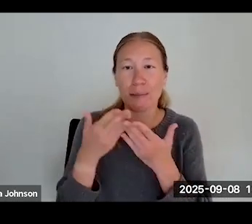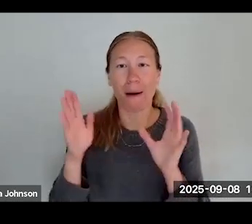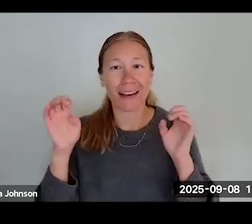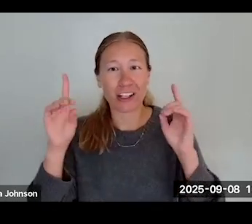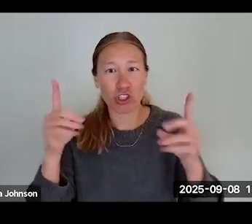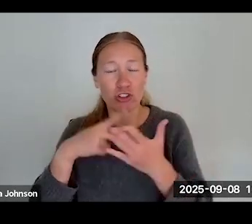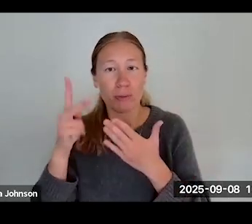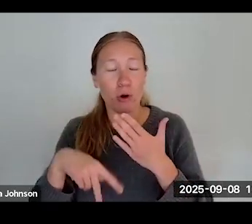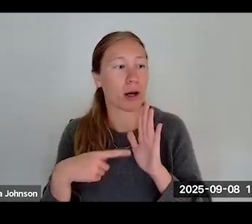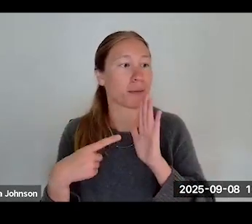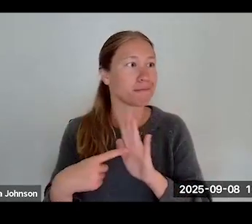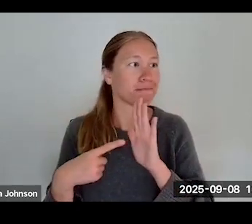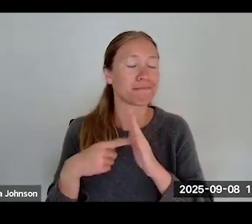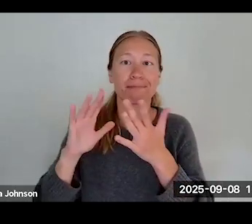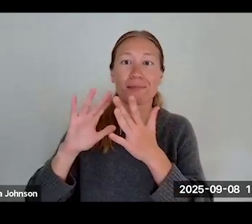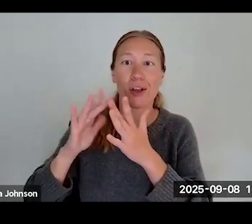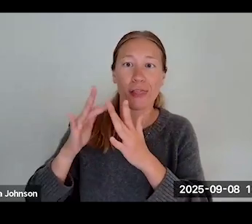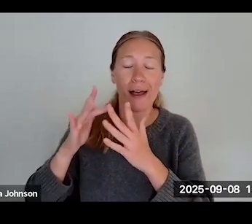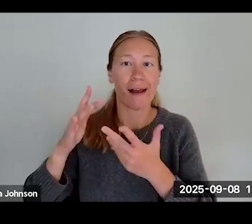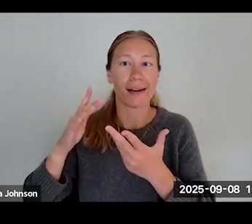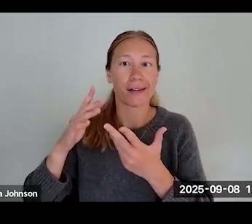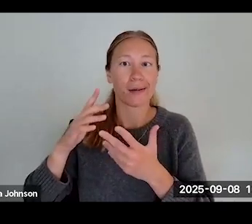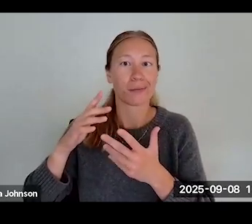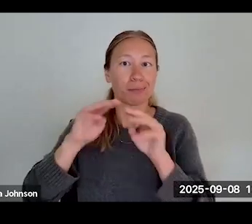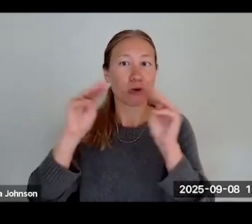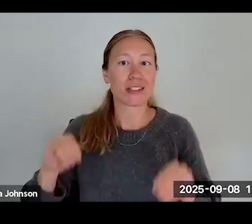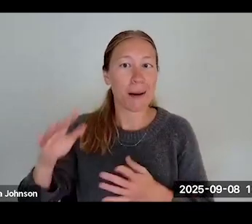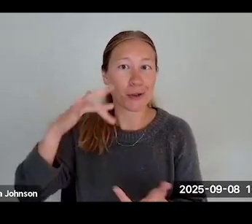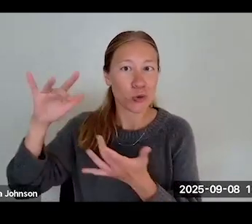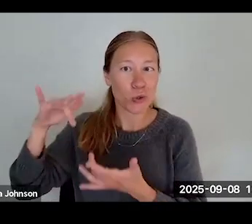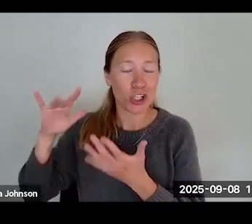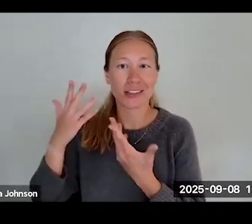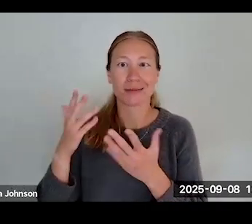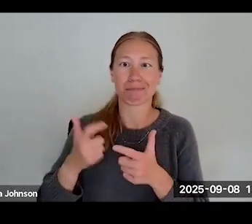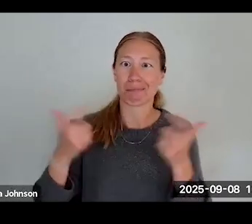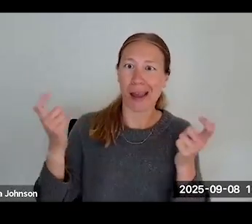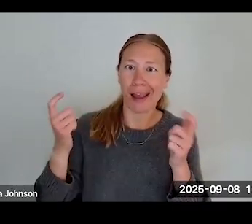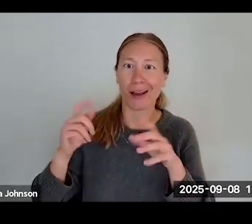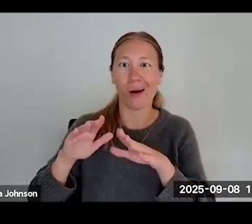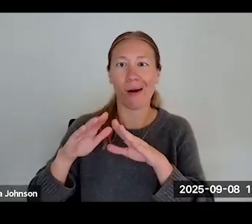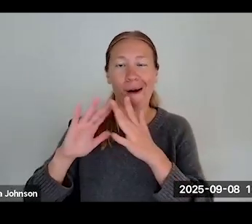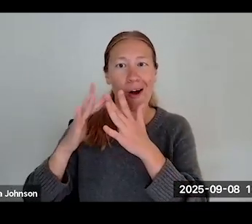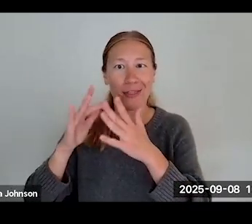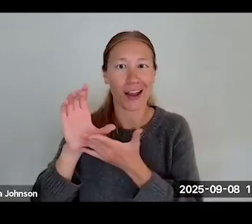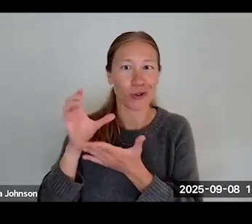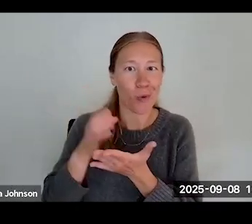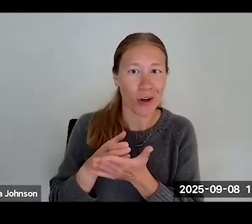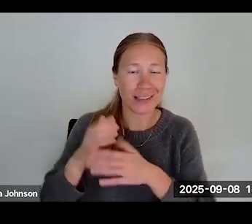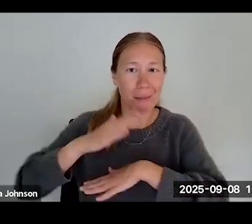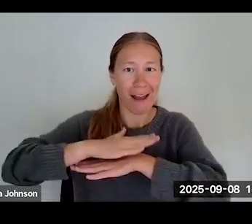These could include things like virtual museum tours or our massive open online course platforms. Our library services are covered,